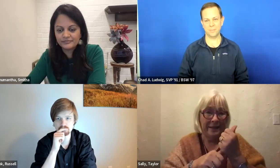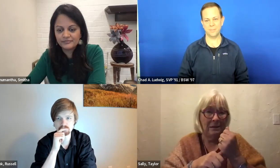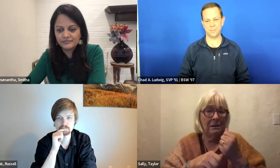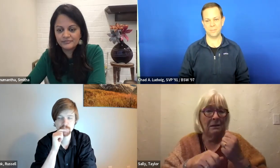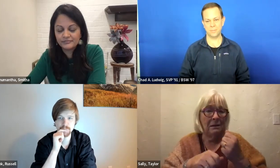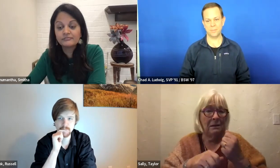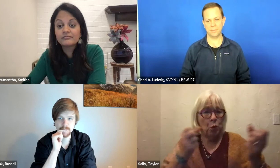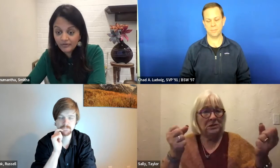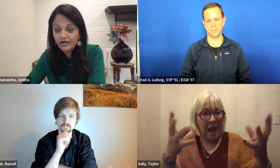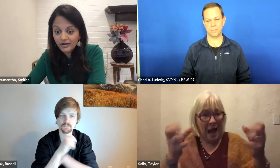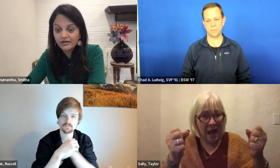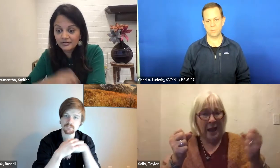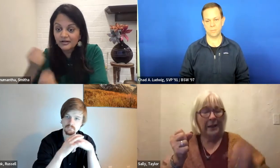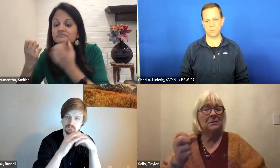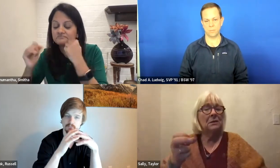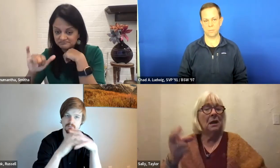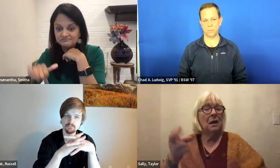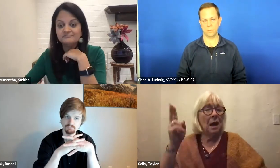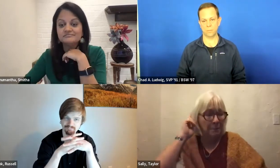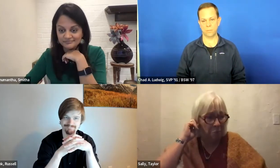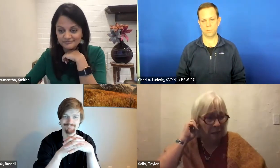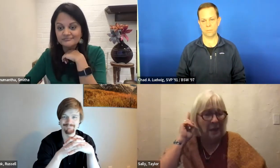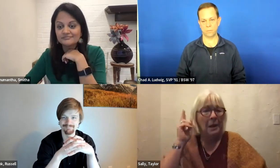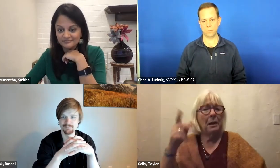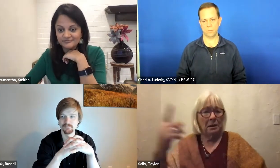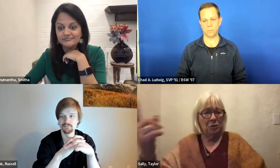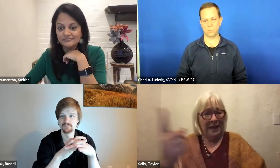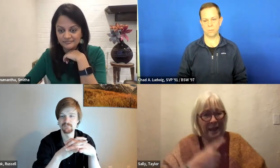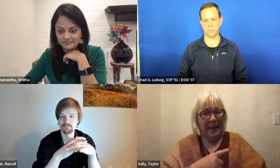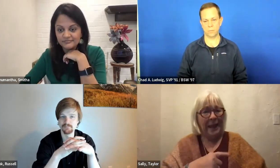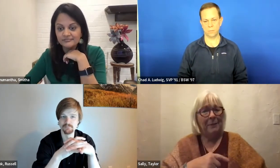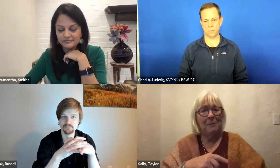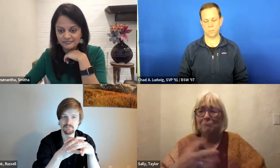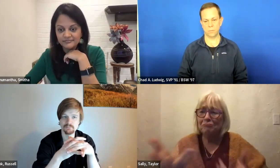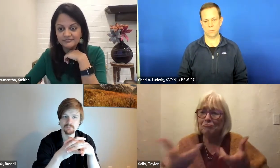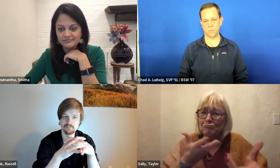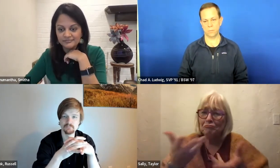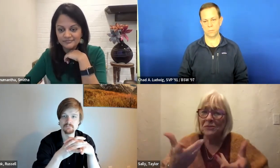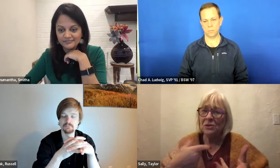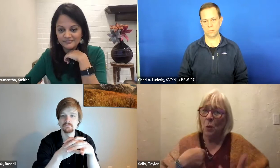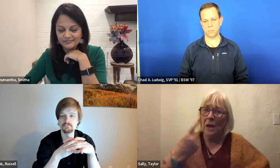or nursing aide, who signed. She had a cochlear implant, and she came by,